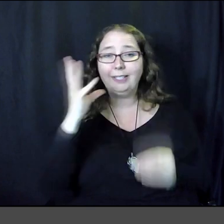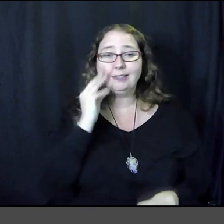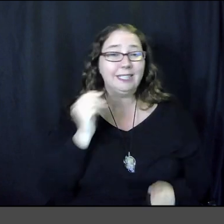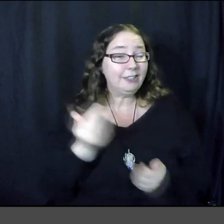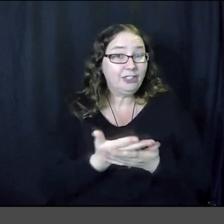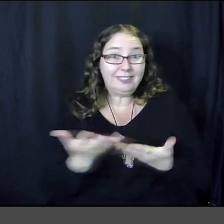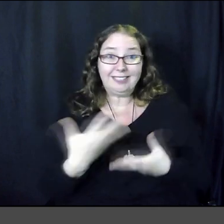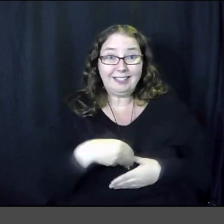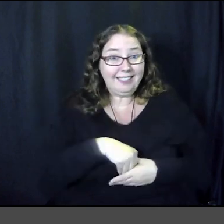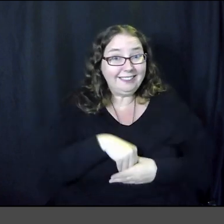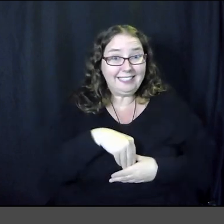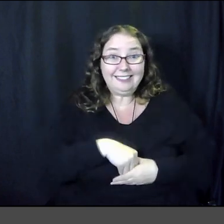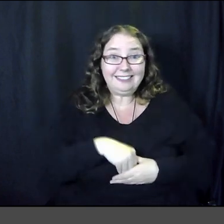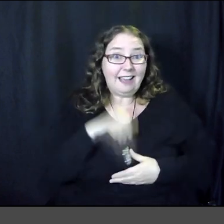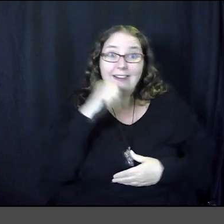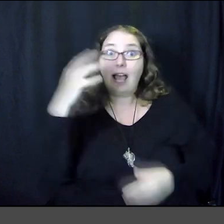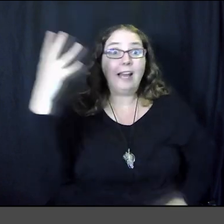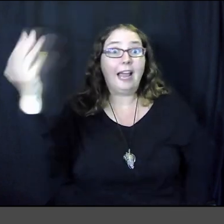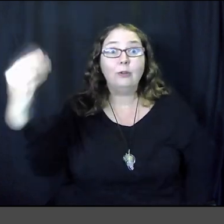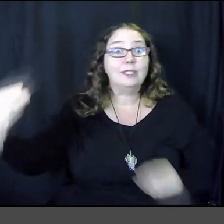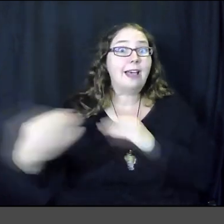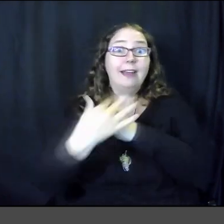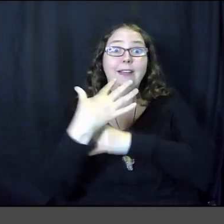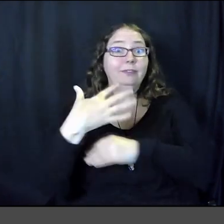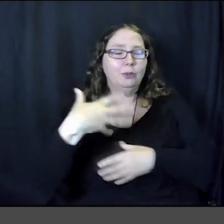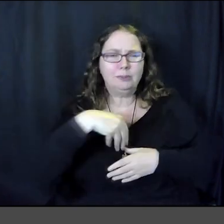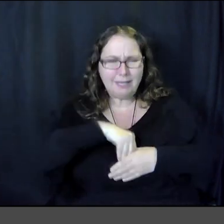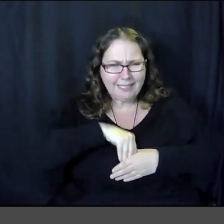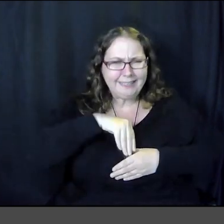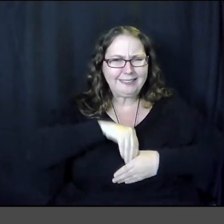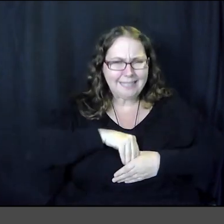BUT WHAT WE HAVE INSIDE OUR INNER SELF, WHO WE REALLY ARE, OUR VOICES